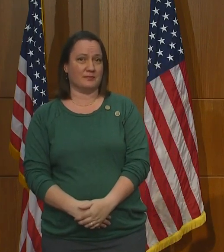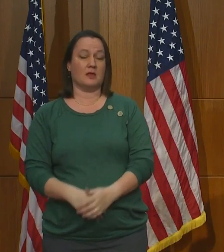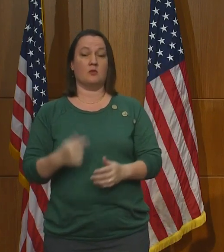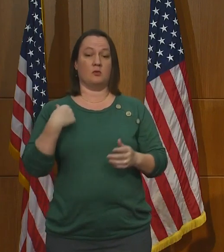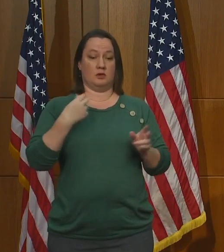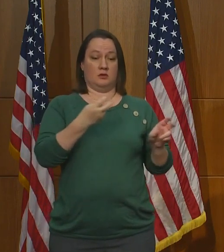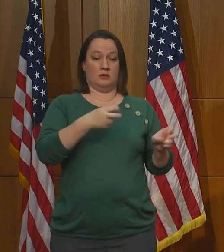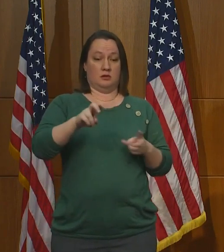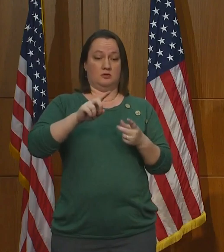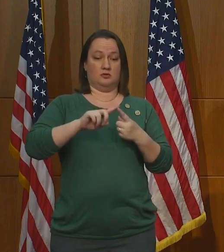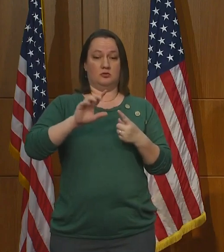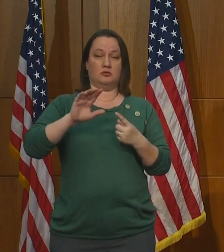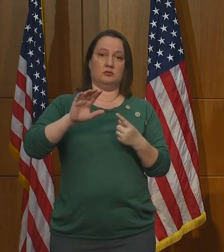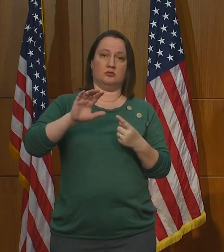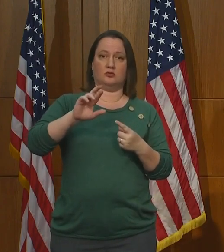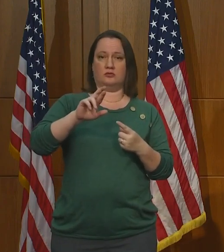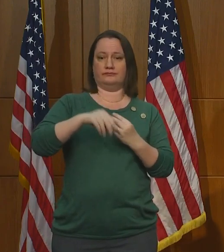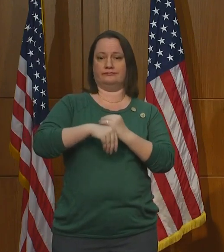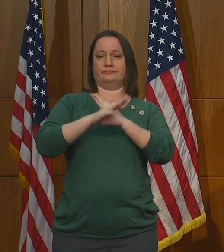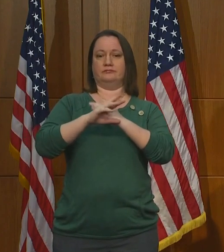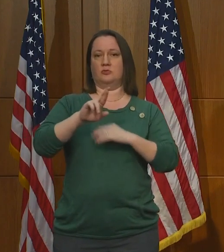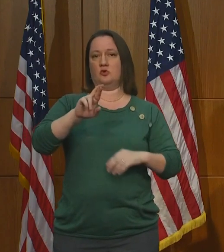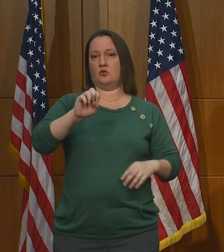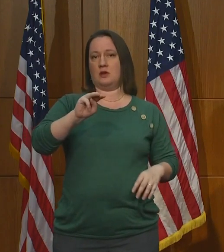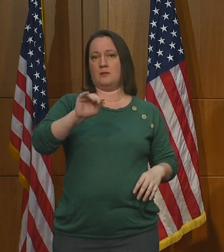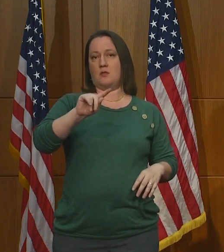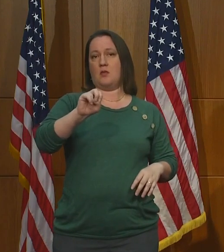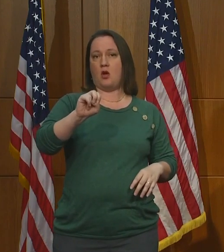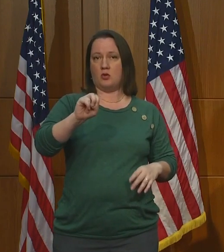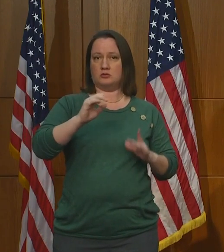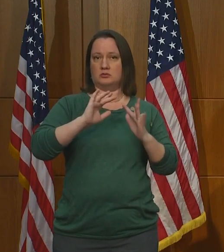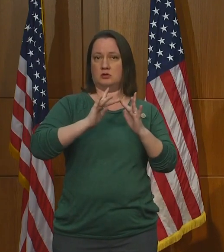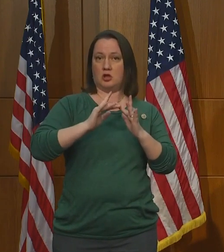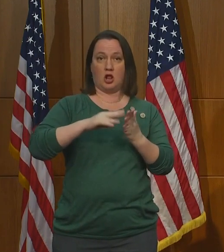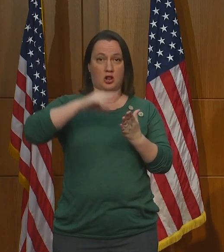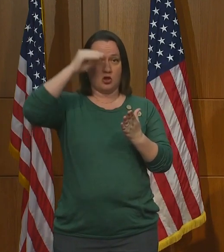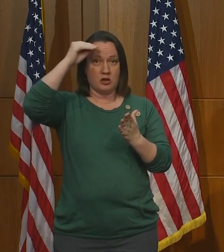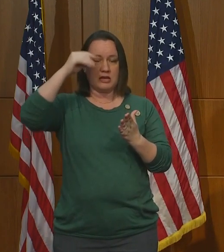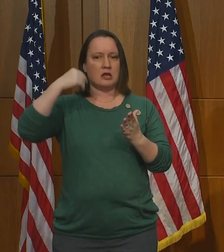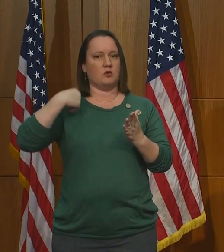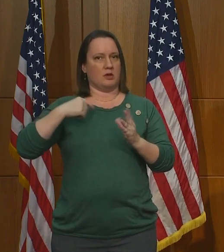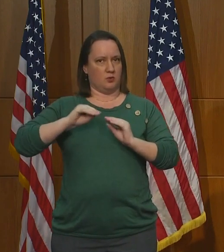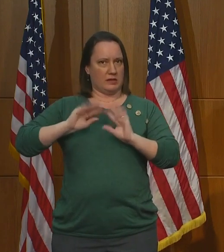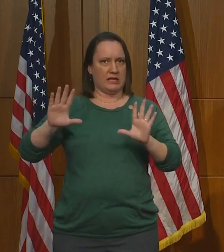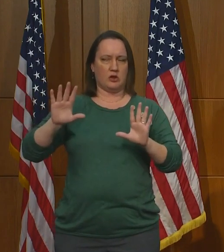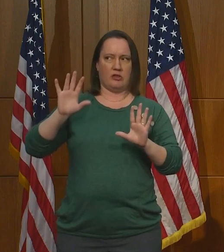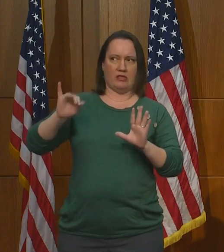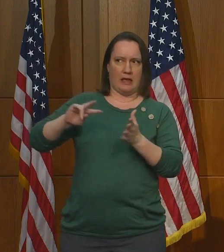SCHOOLS TO REMOTE LEARNING. WE WERE CLEAR THAT THAT SHUT DOWN